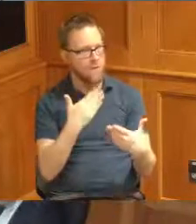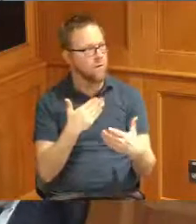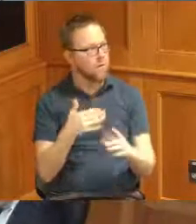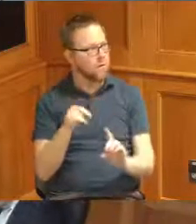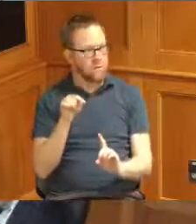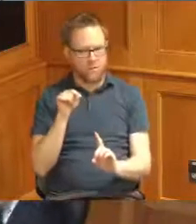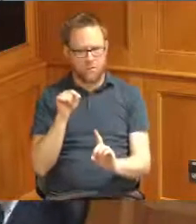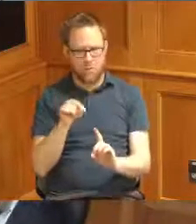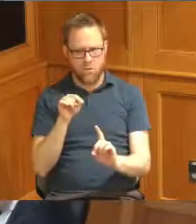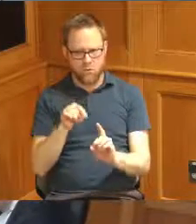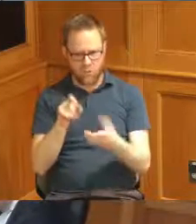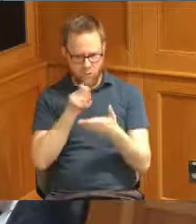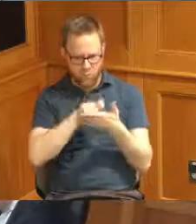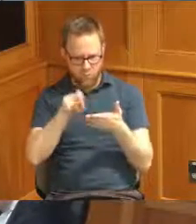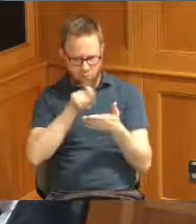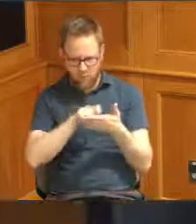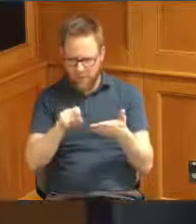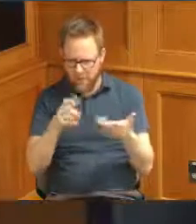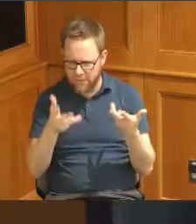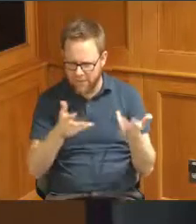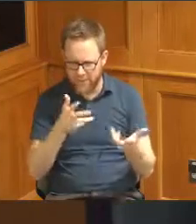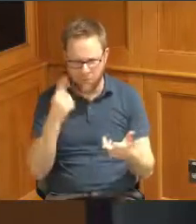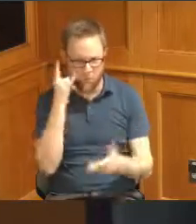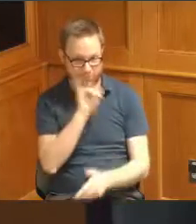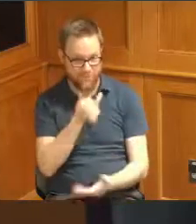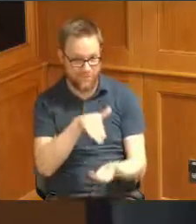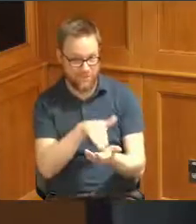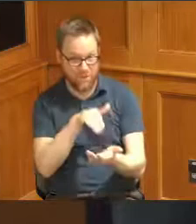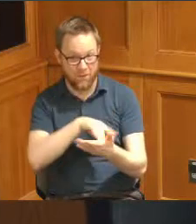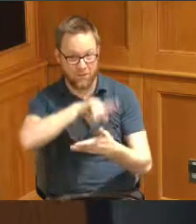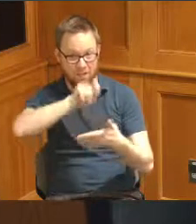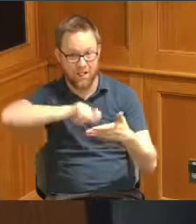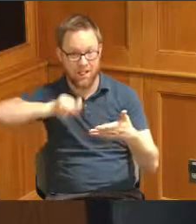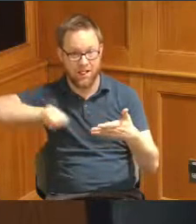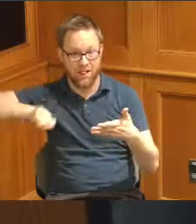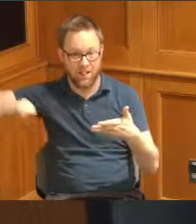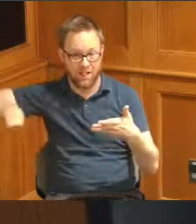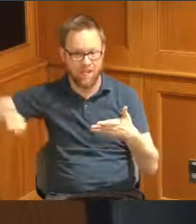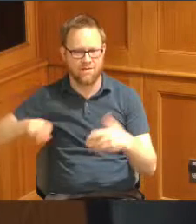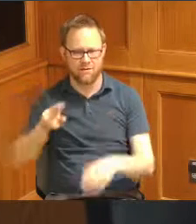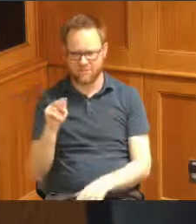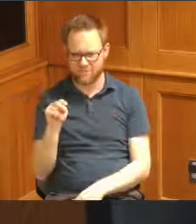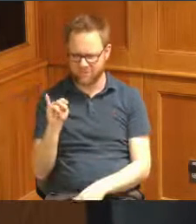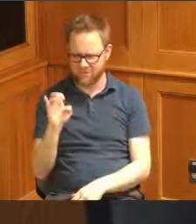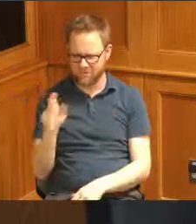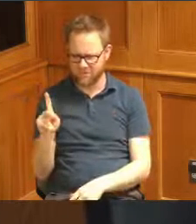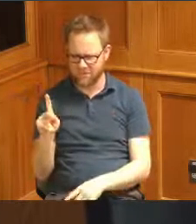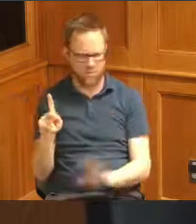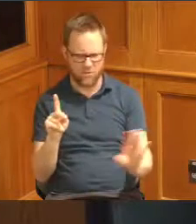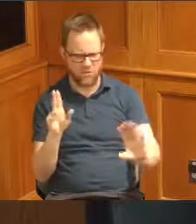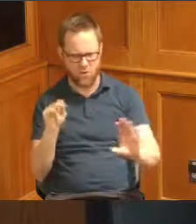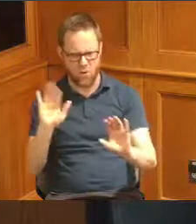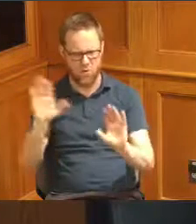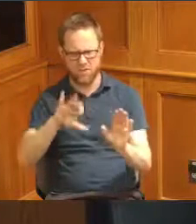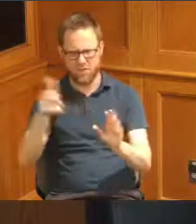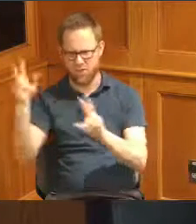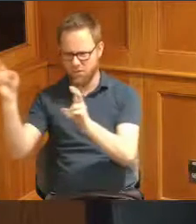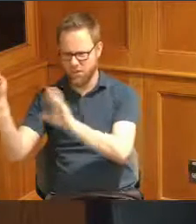thank you writing like a doctor's handwriting is it Nick no Nick you for something you're for the